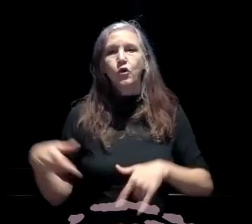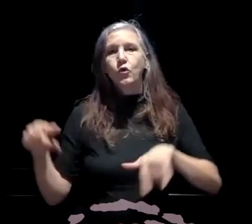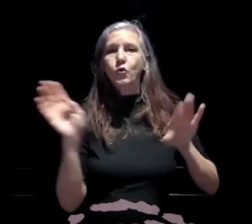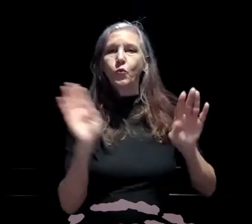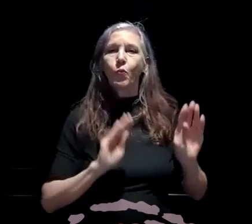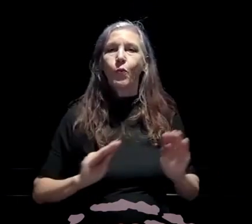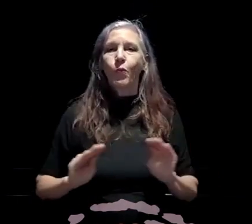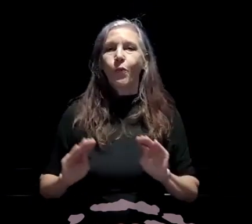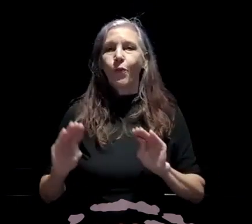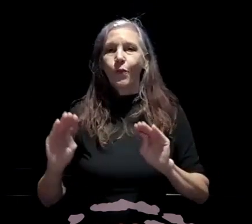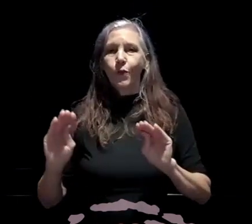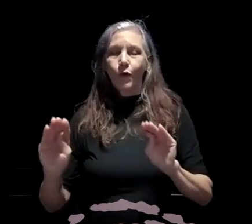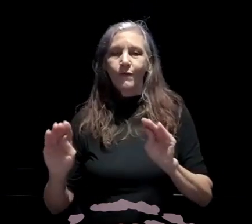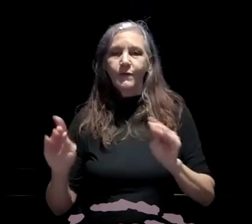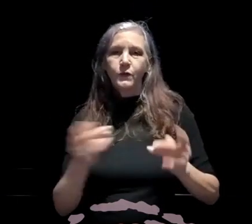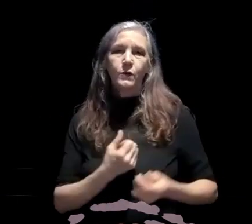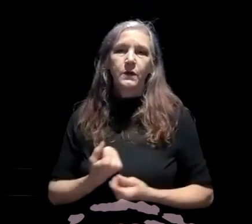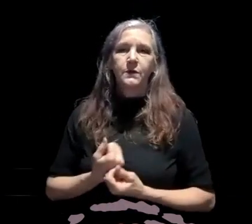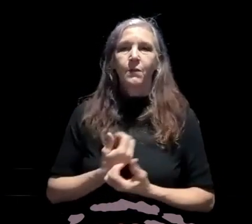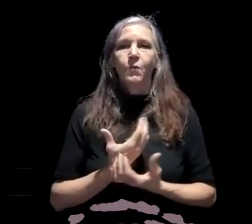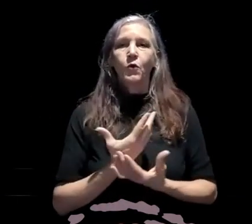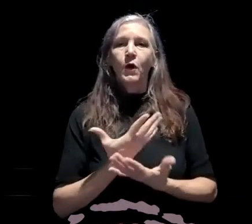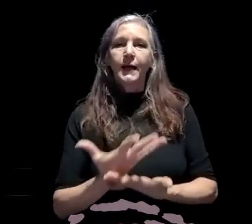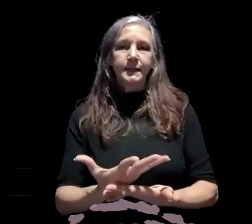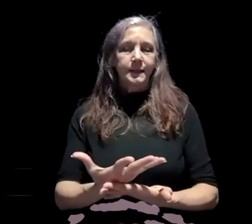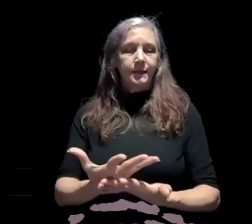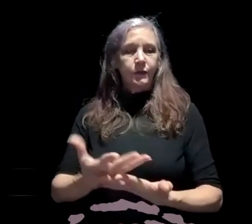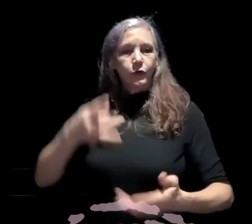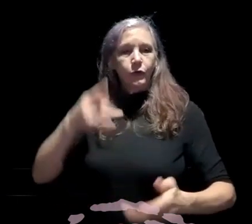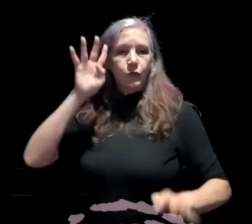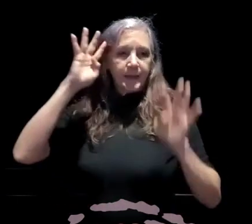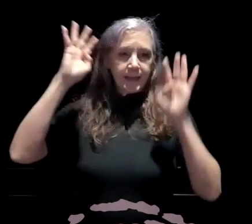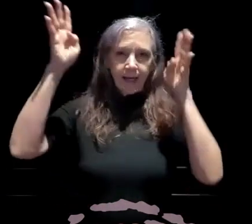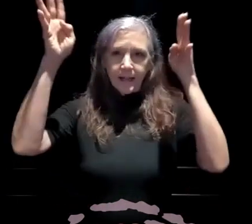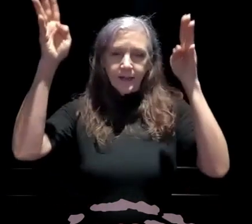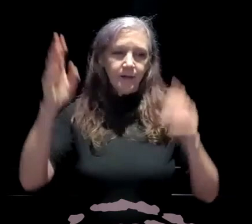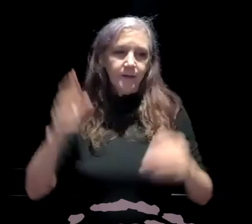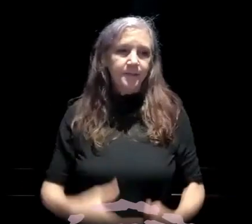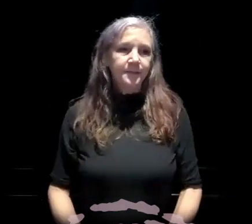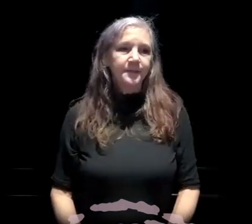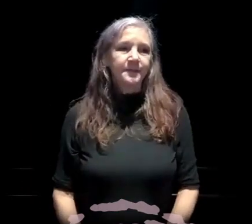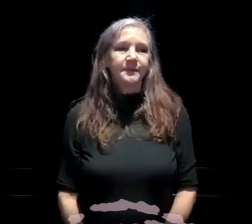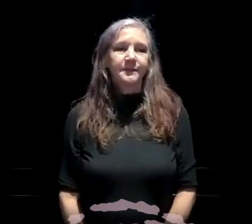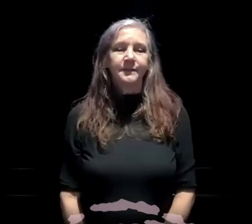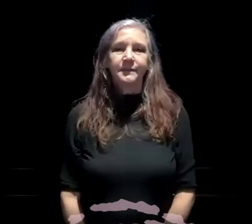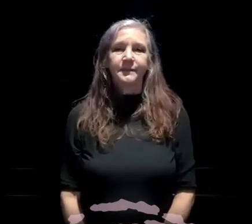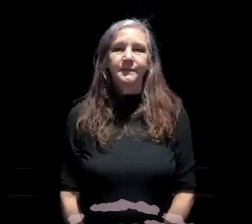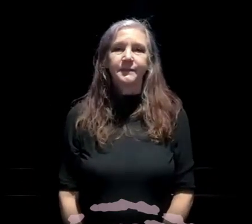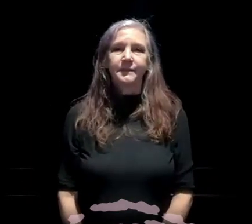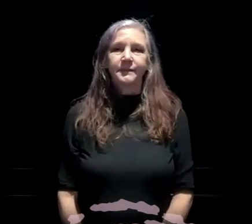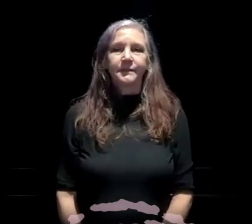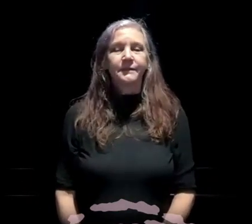To move. To express ourselves, to create.